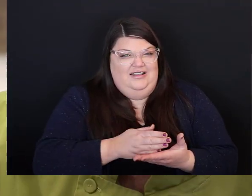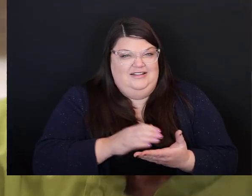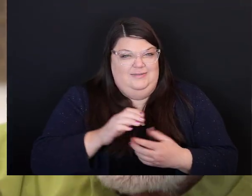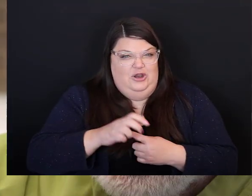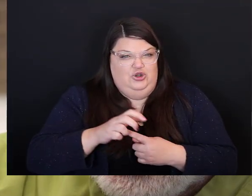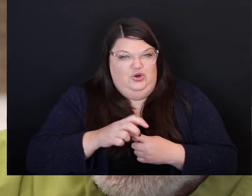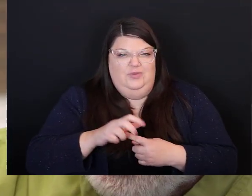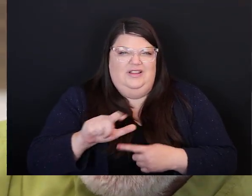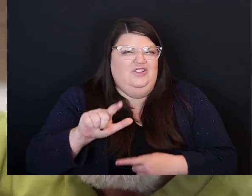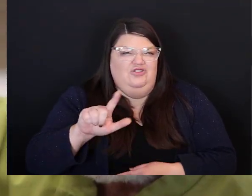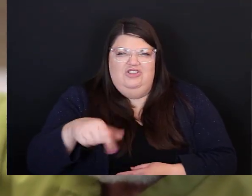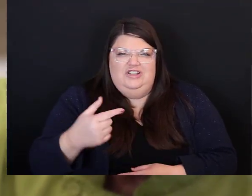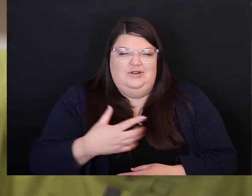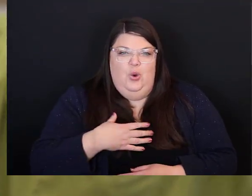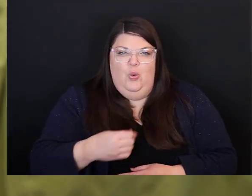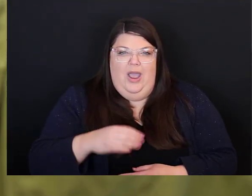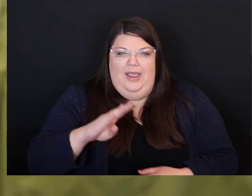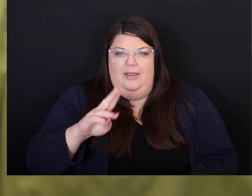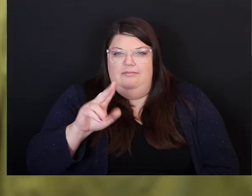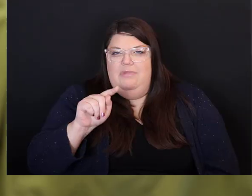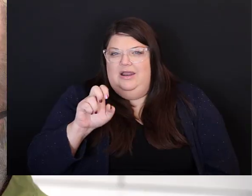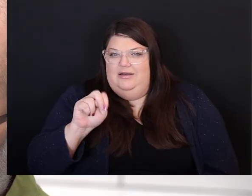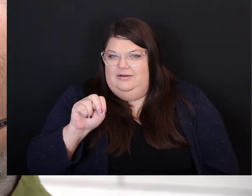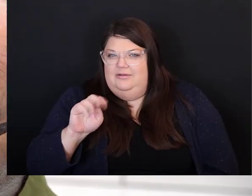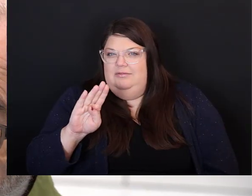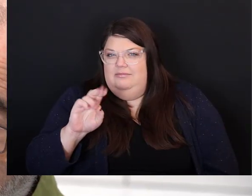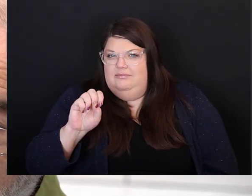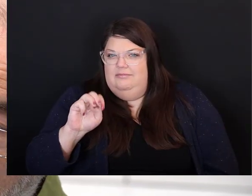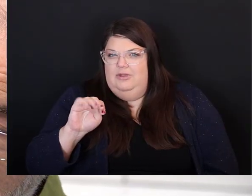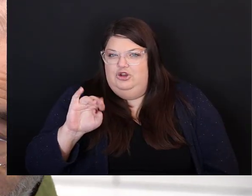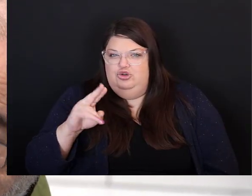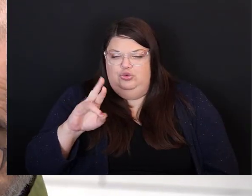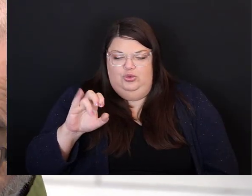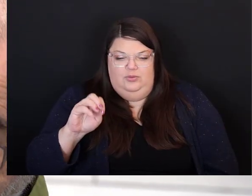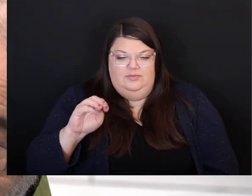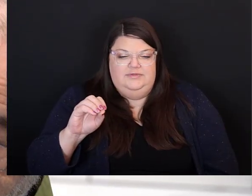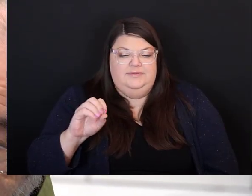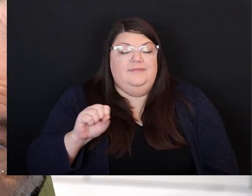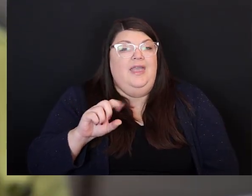These are just regular white button mushrooms. Then, we add one and a half cups of vegetables.